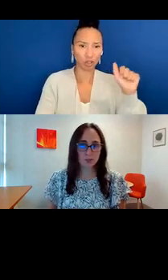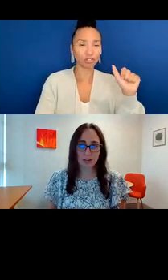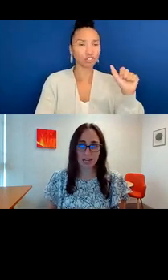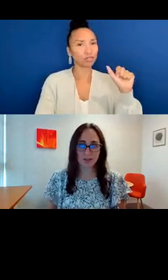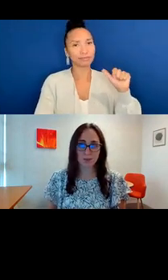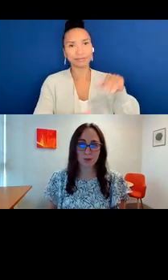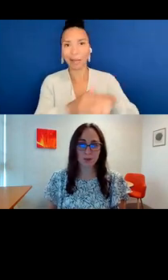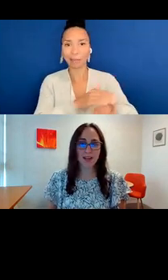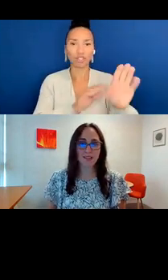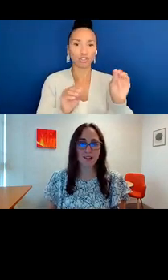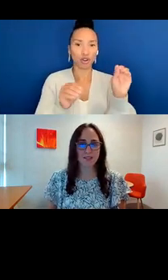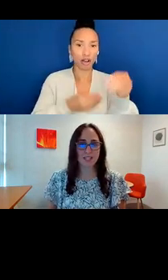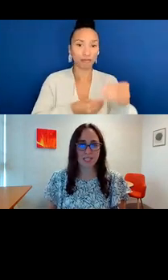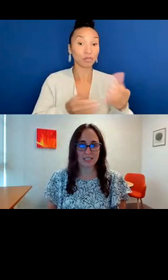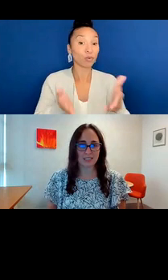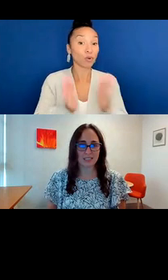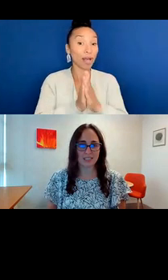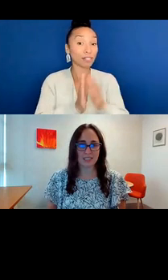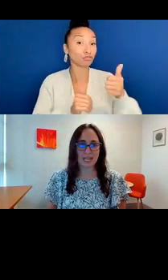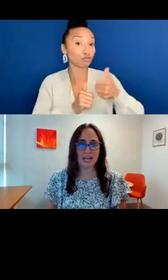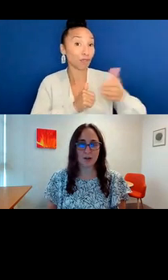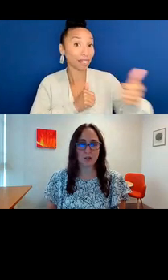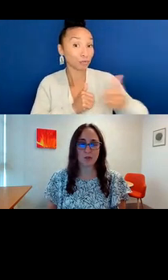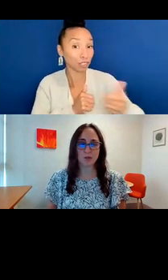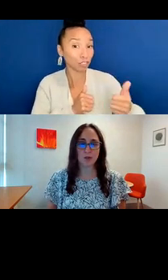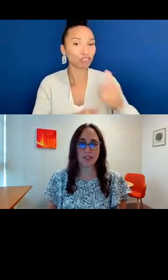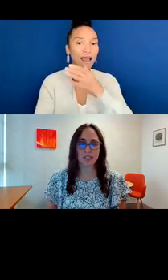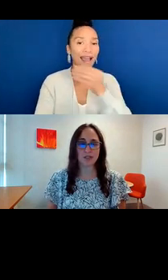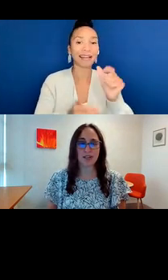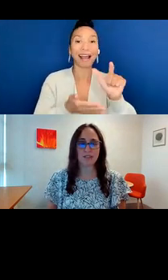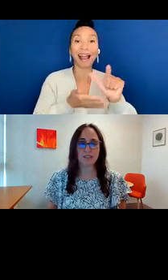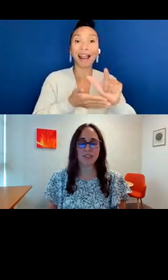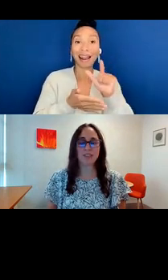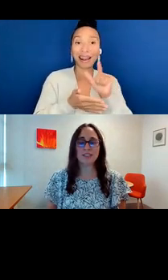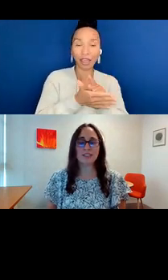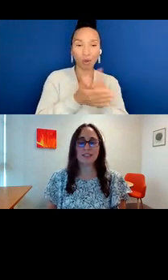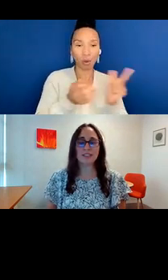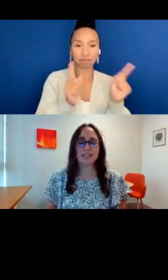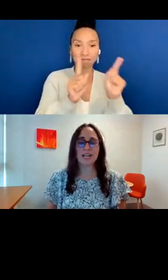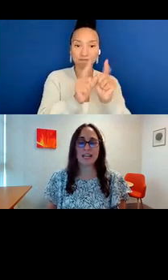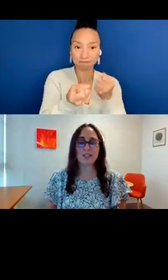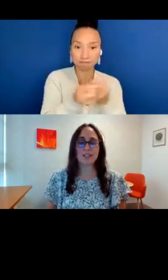are able to provide through other funding. How would you report this survivor?"